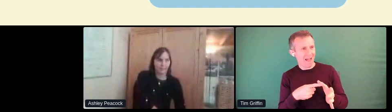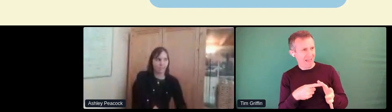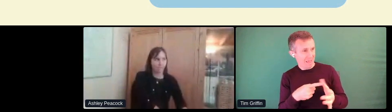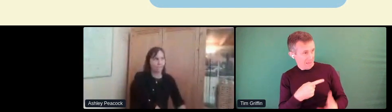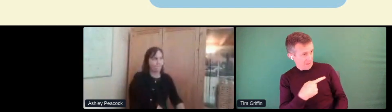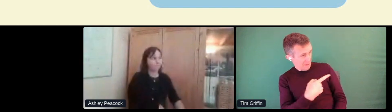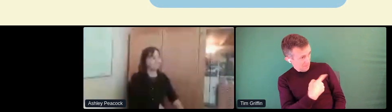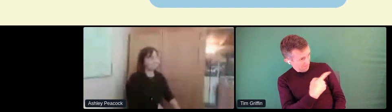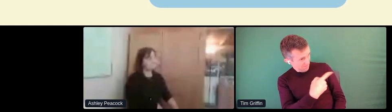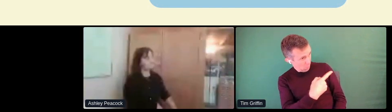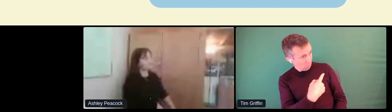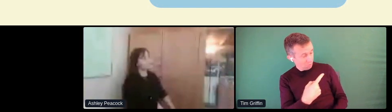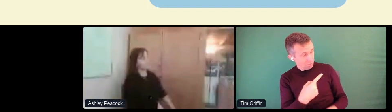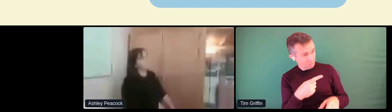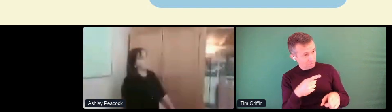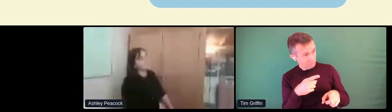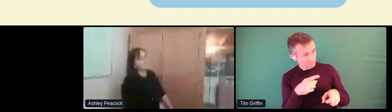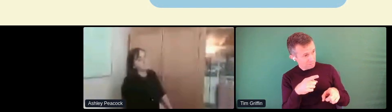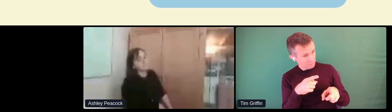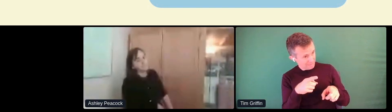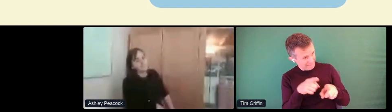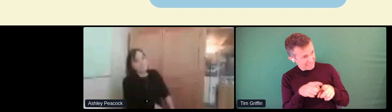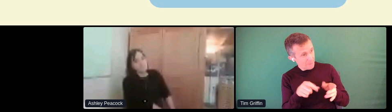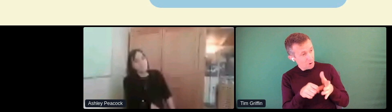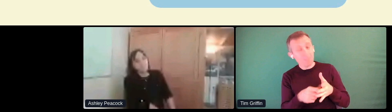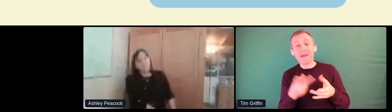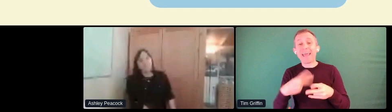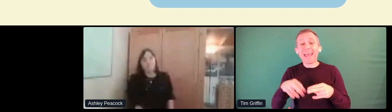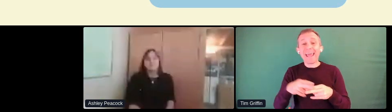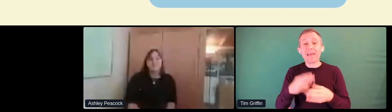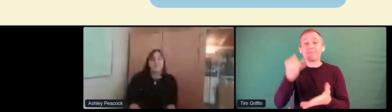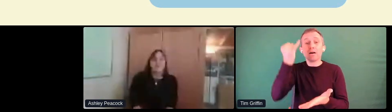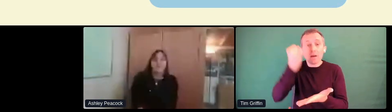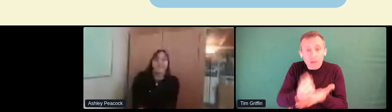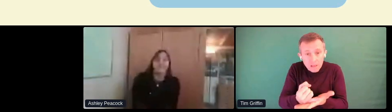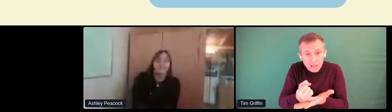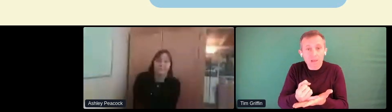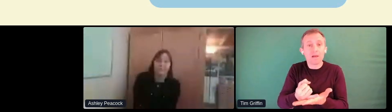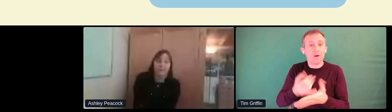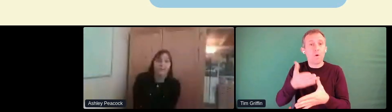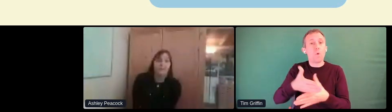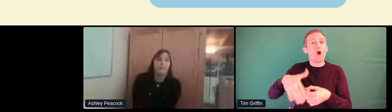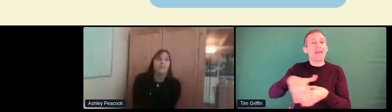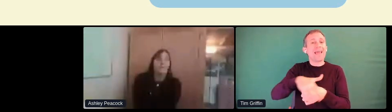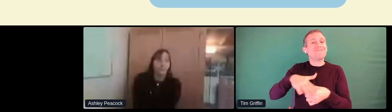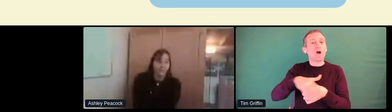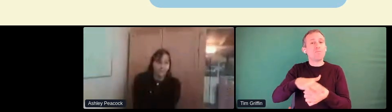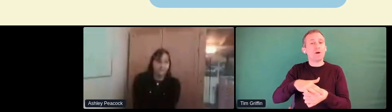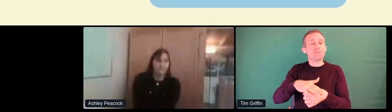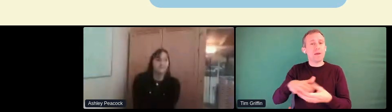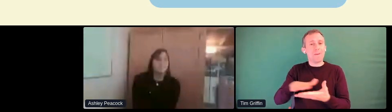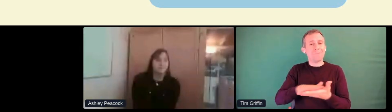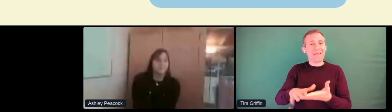to burnout which would then mean that we are less productive. In turn, we're then taking time